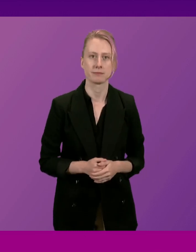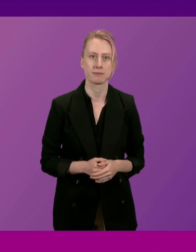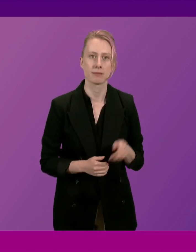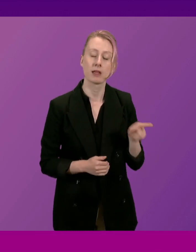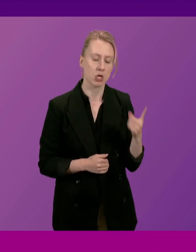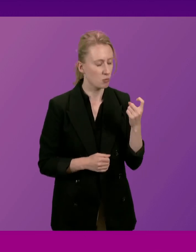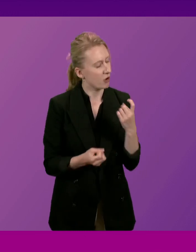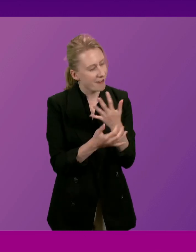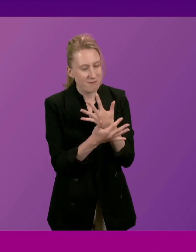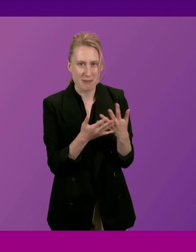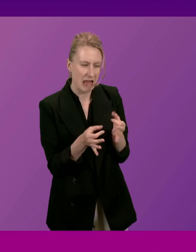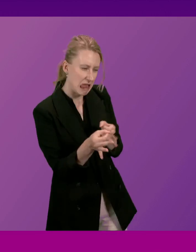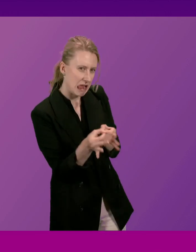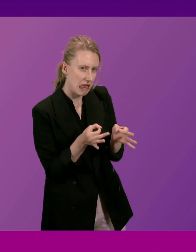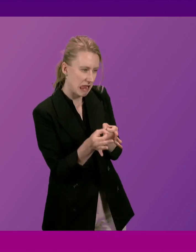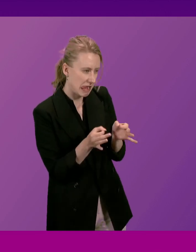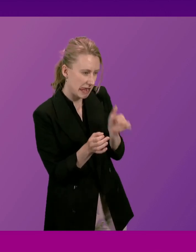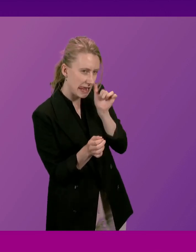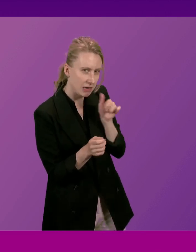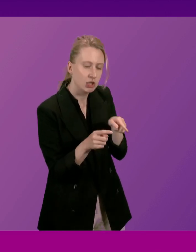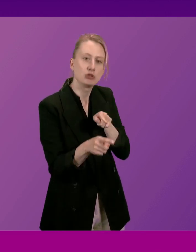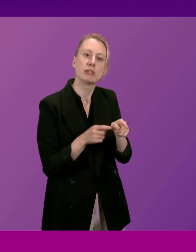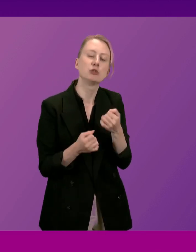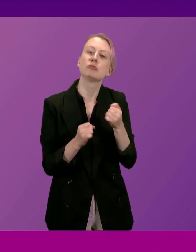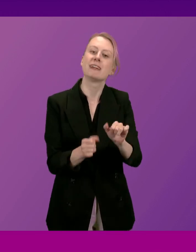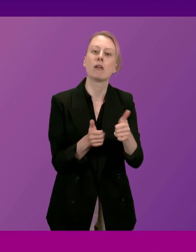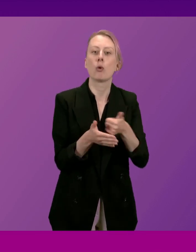many tactics that Stagecoach is using to prevent ordinary workers from having any